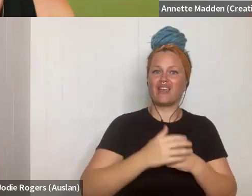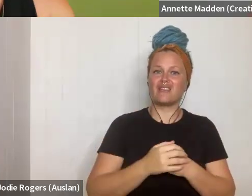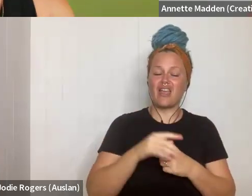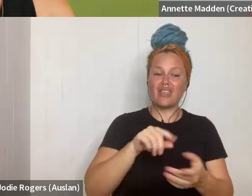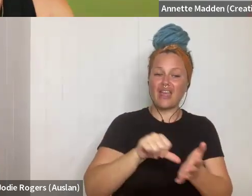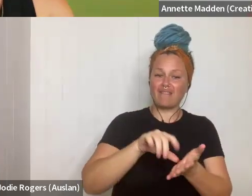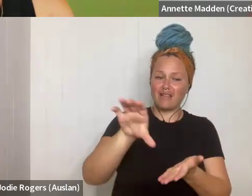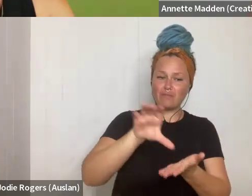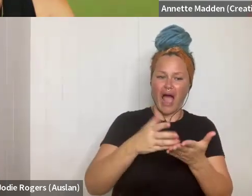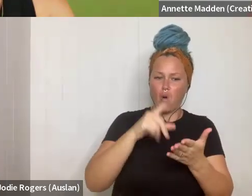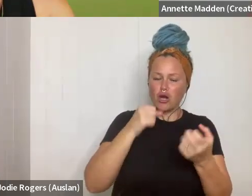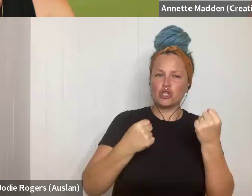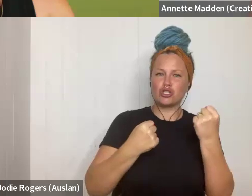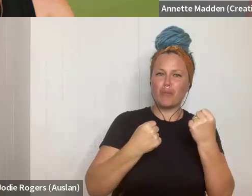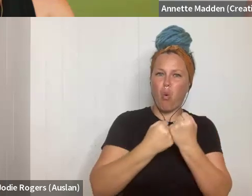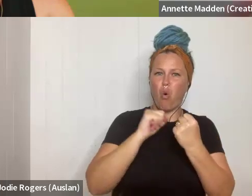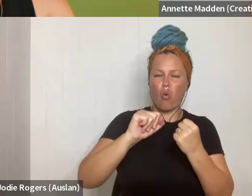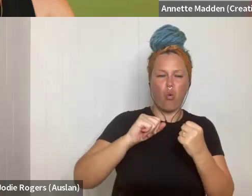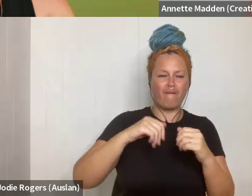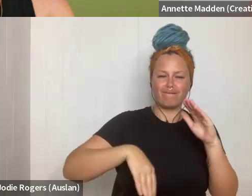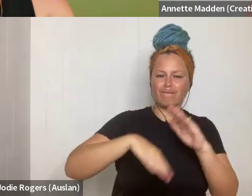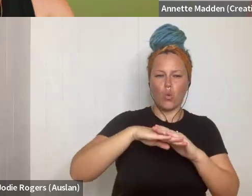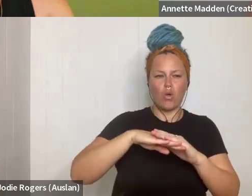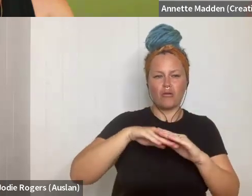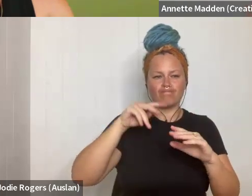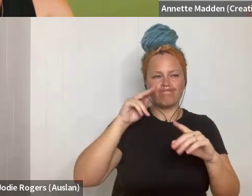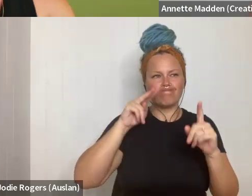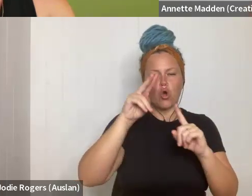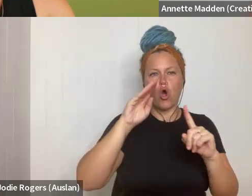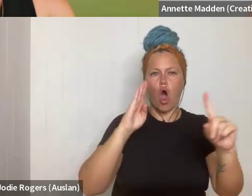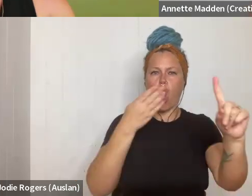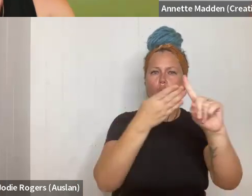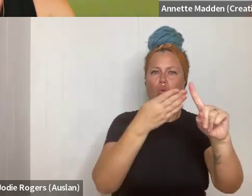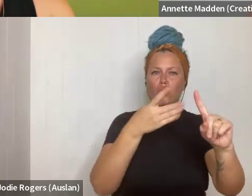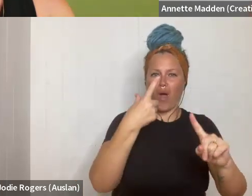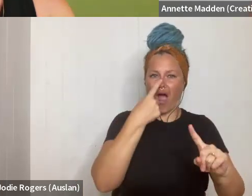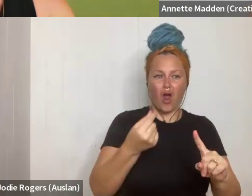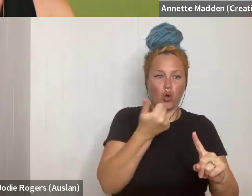about